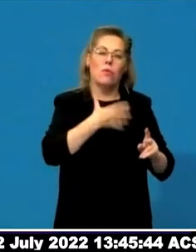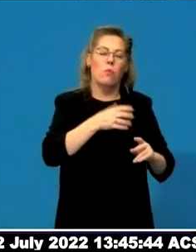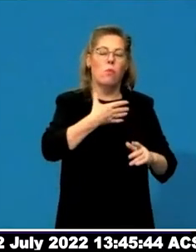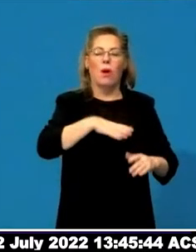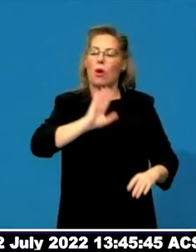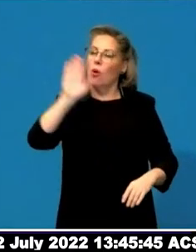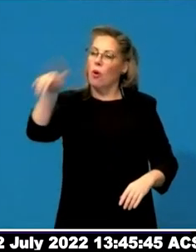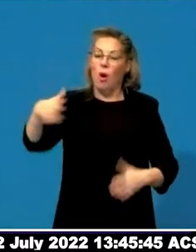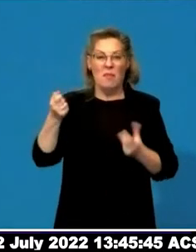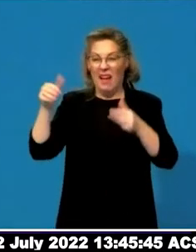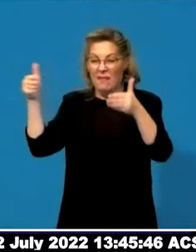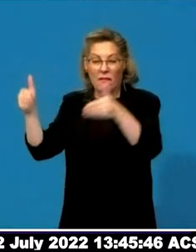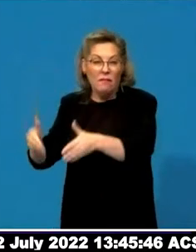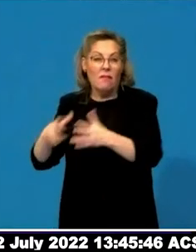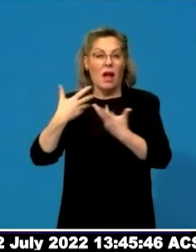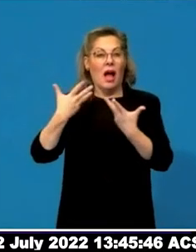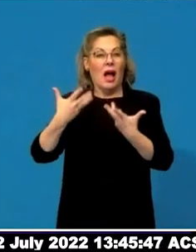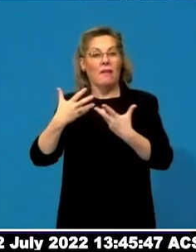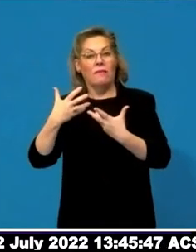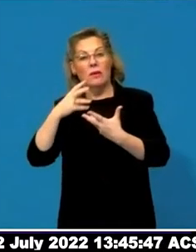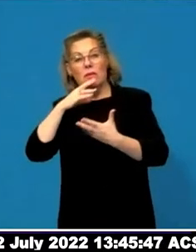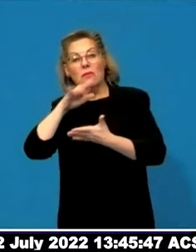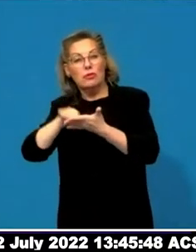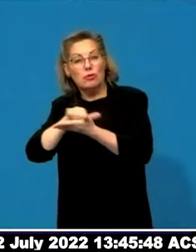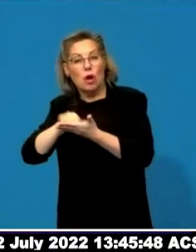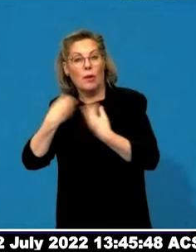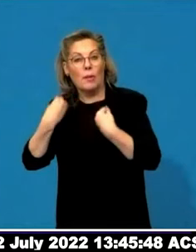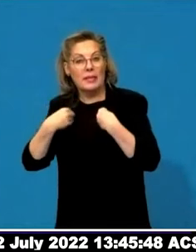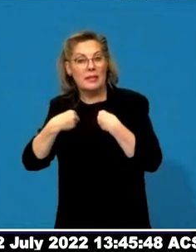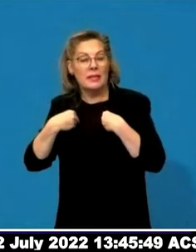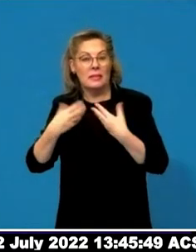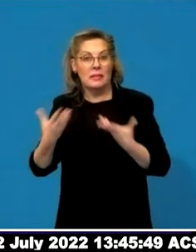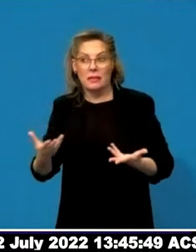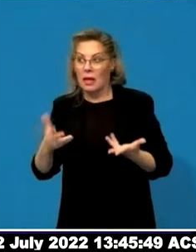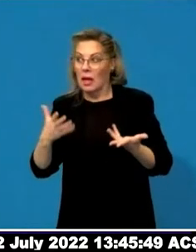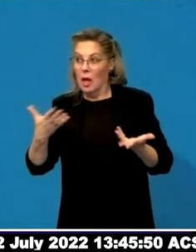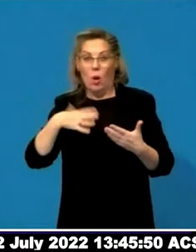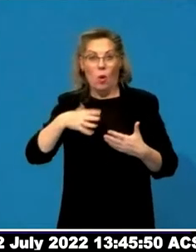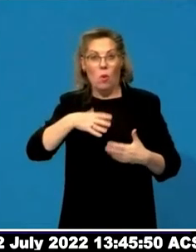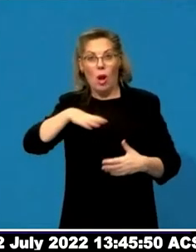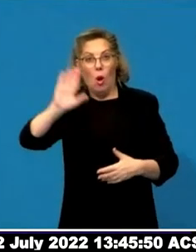and Sorry Business and - MS McMAHON: It's hard for him? Now, the people who are caring for them